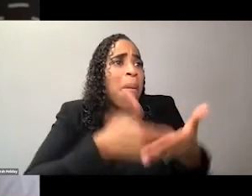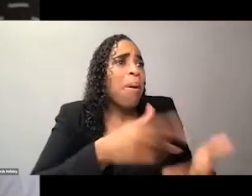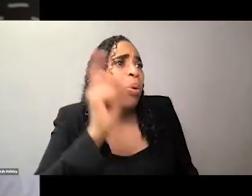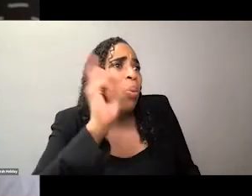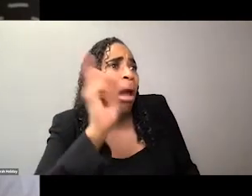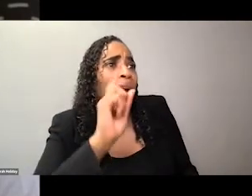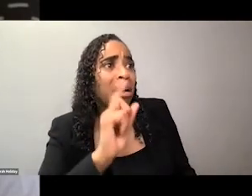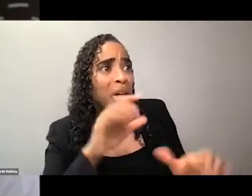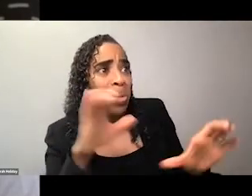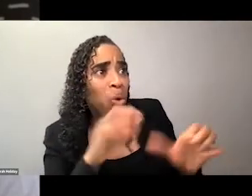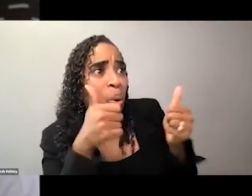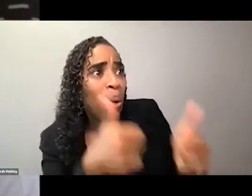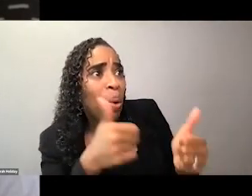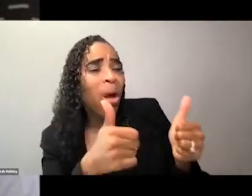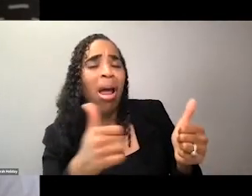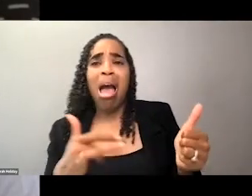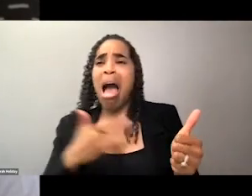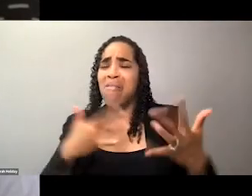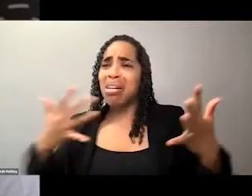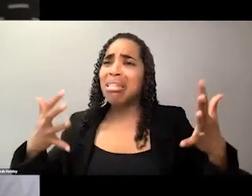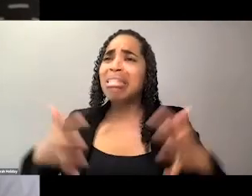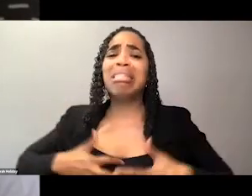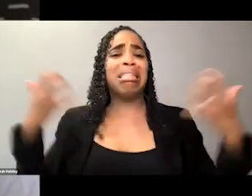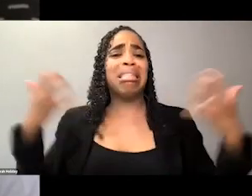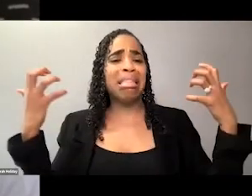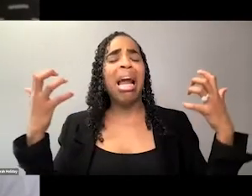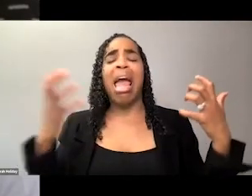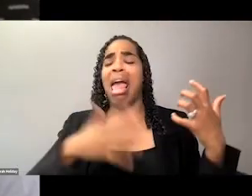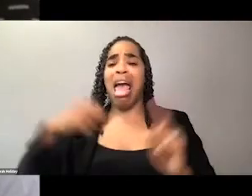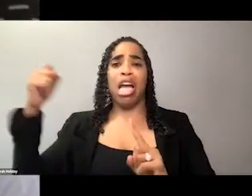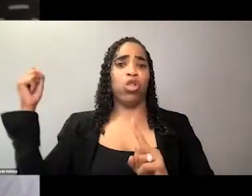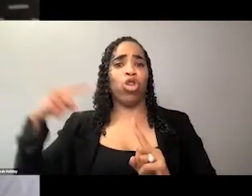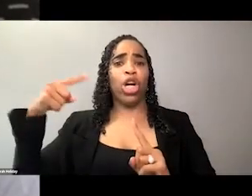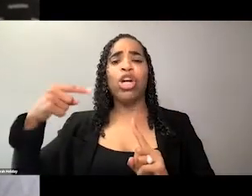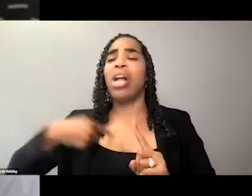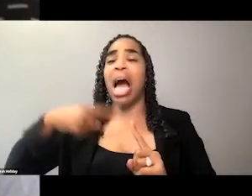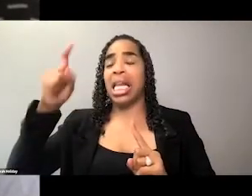was doing created feelings of rage and triggered a need to dissociate.